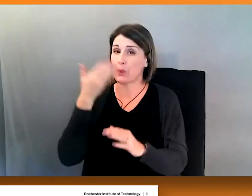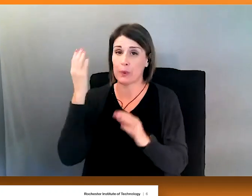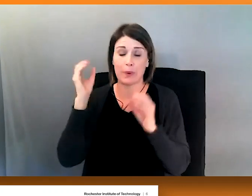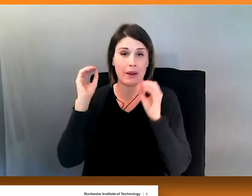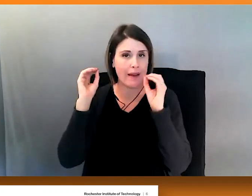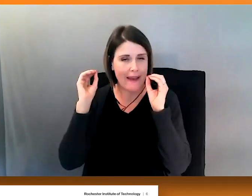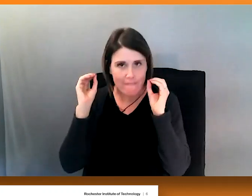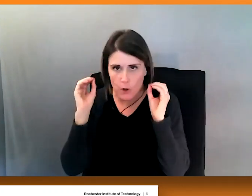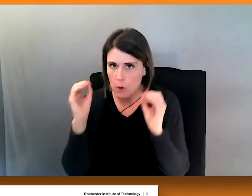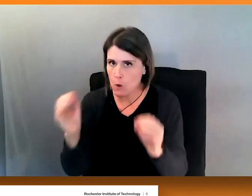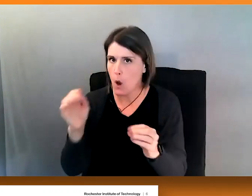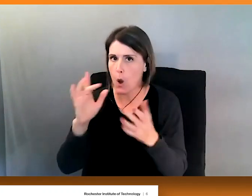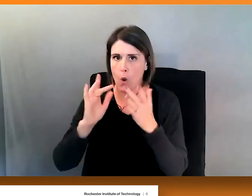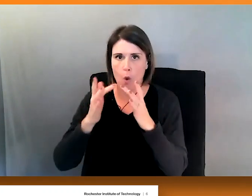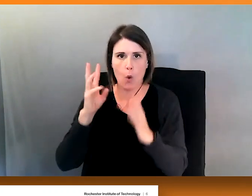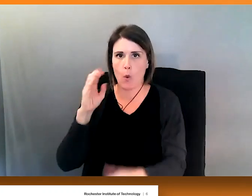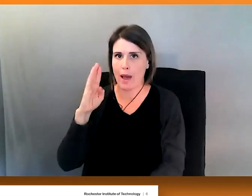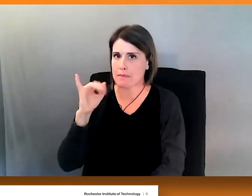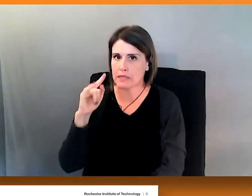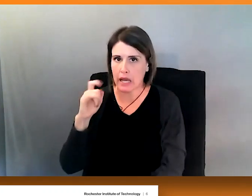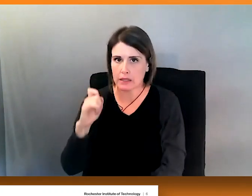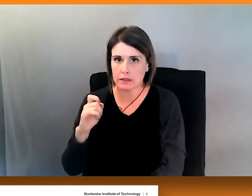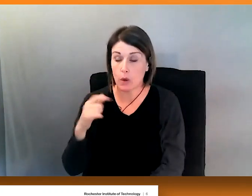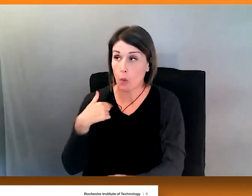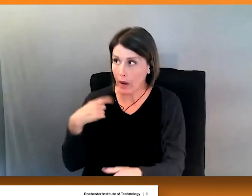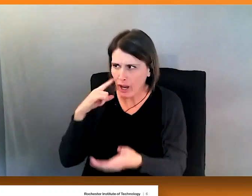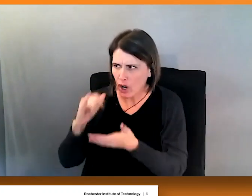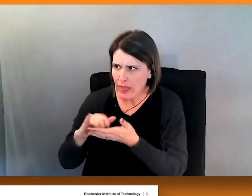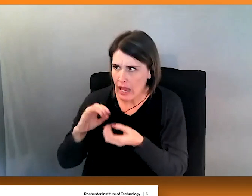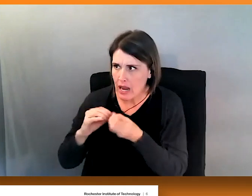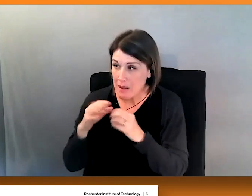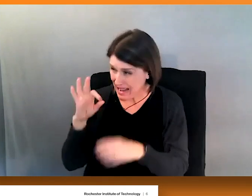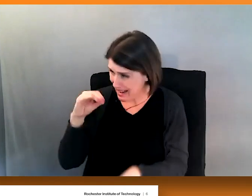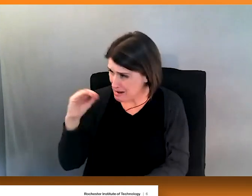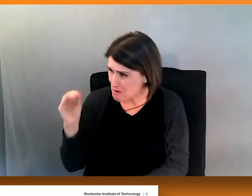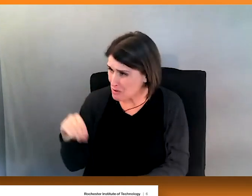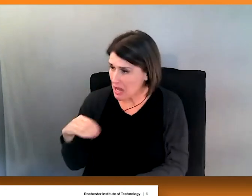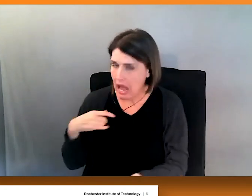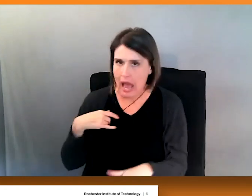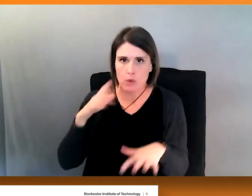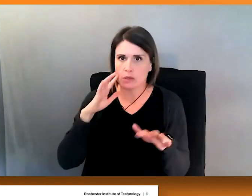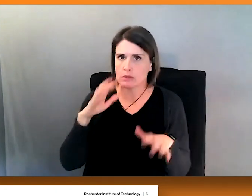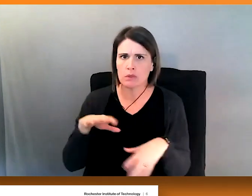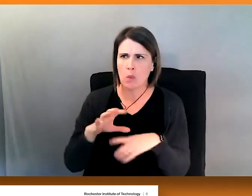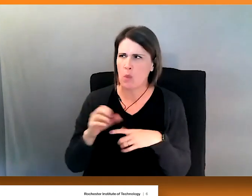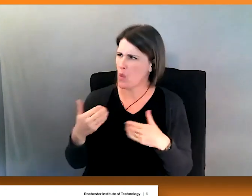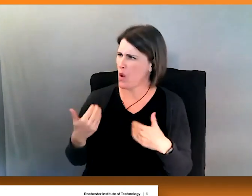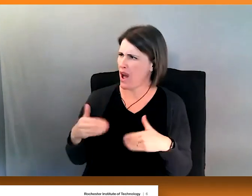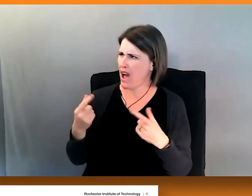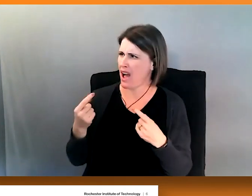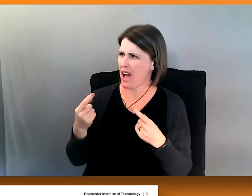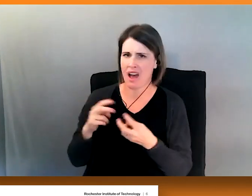When I heard that number, I was blown away. Couldn't believe that that many foundations don't have websites.